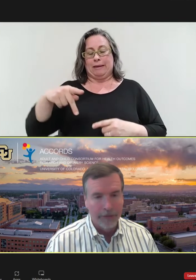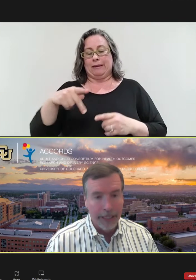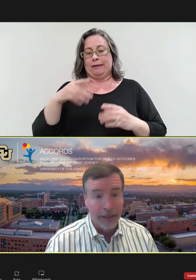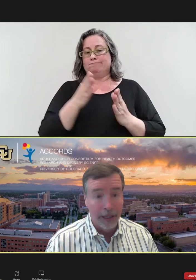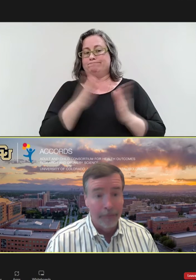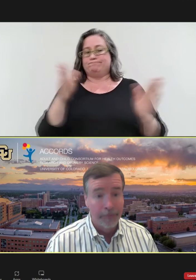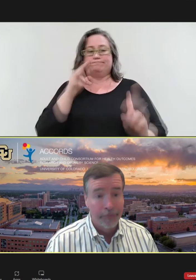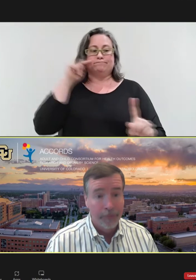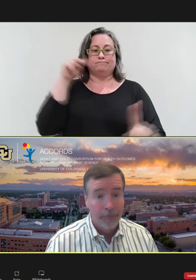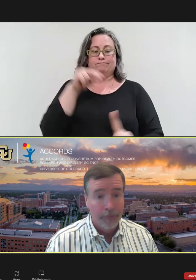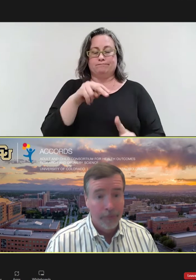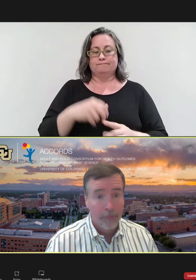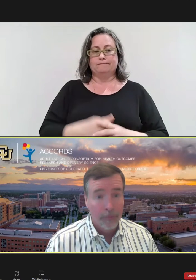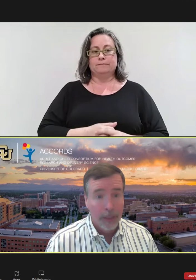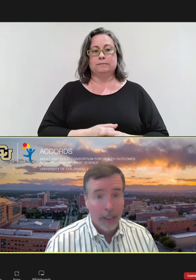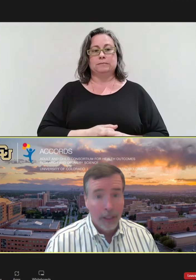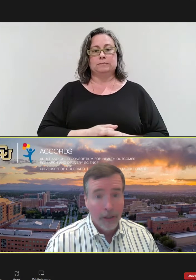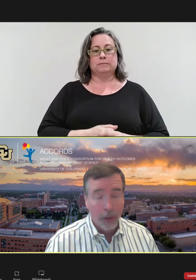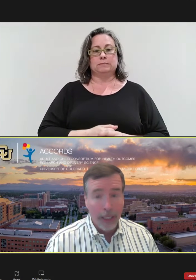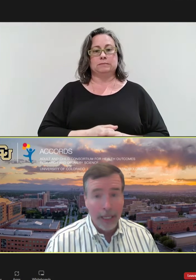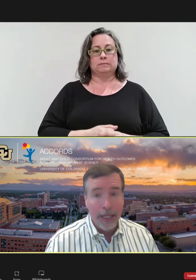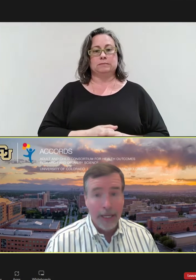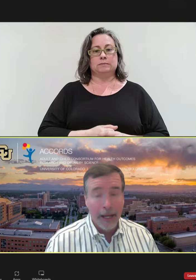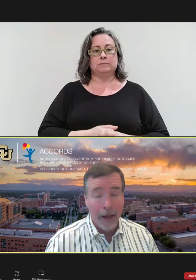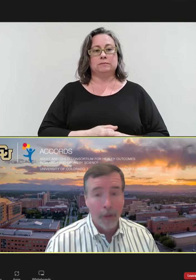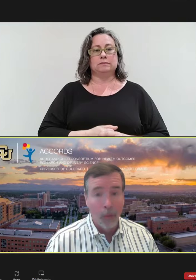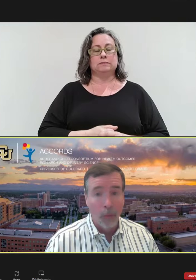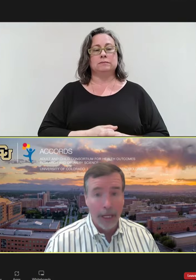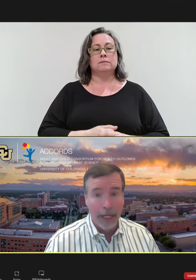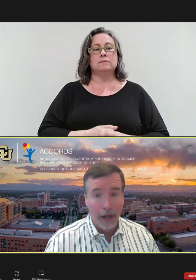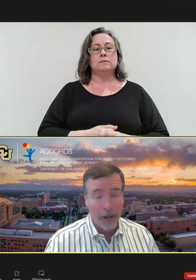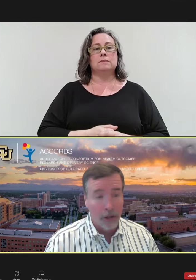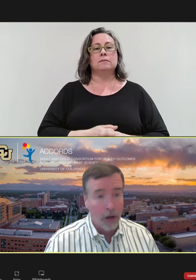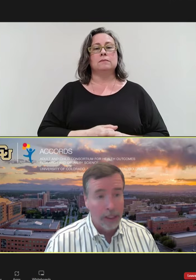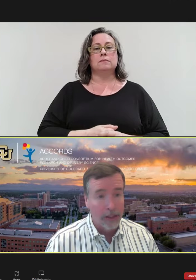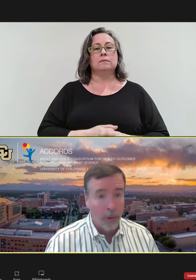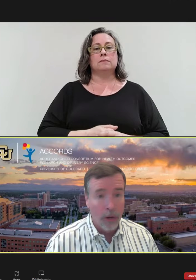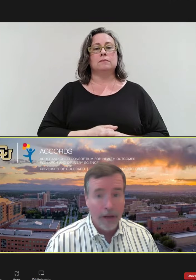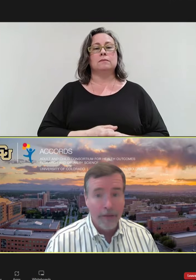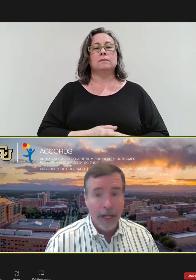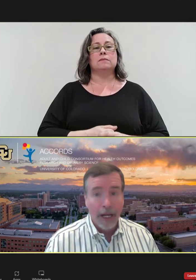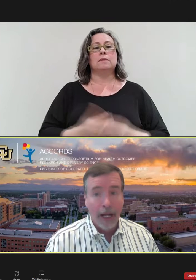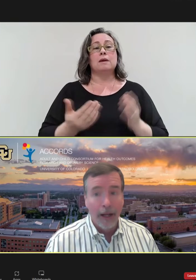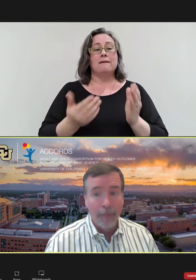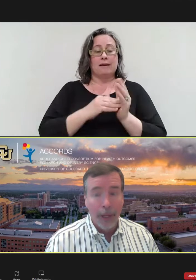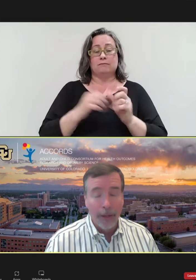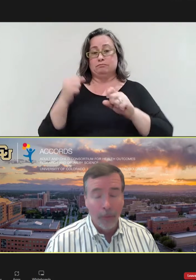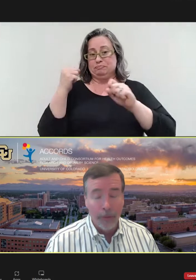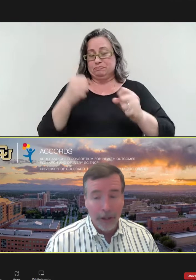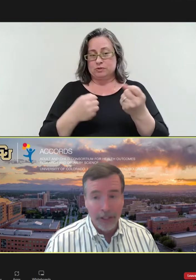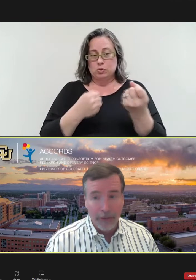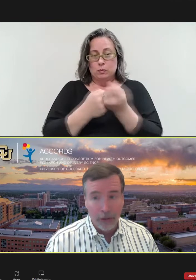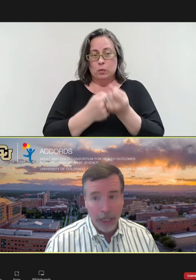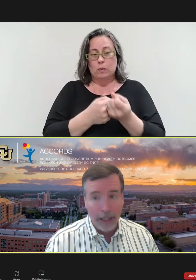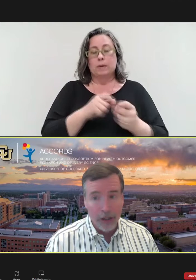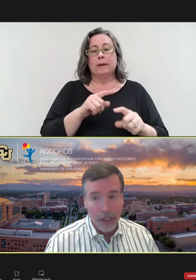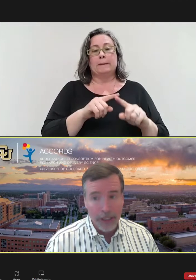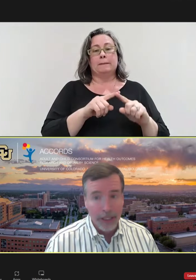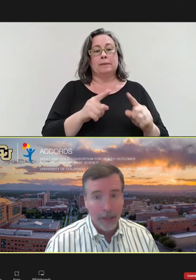Next slide. So, again, we are strongly supportive, but there are several challenges,